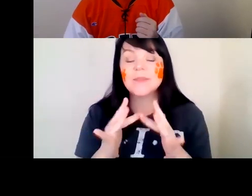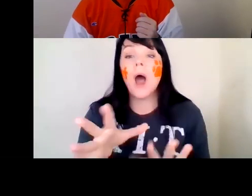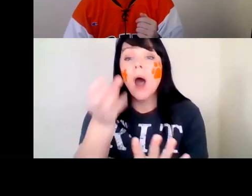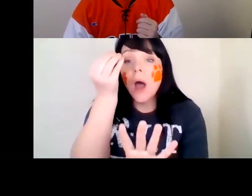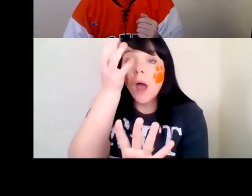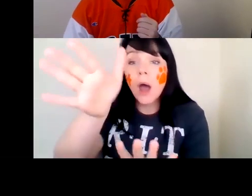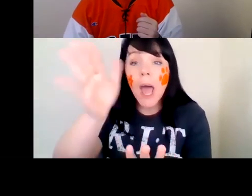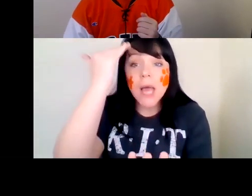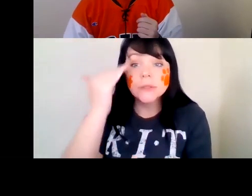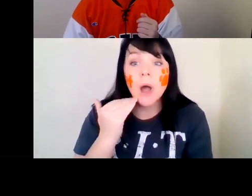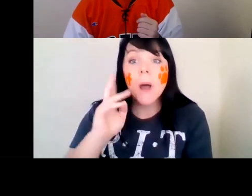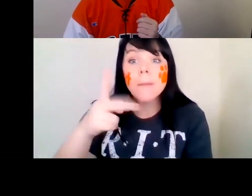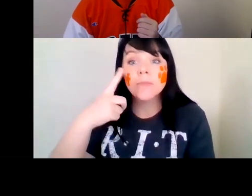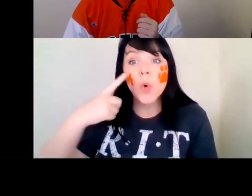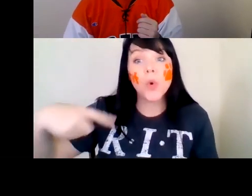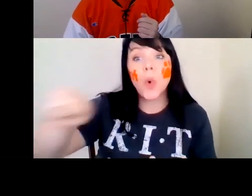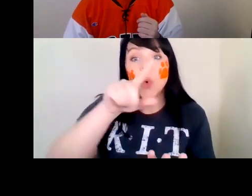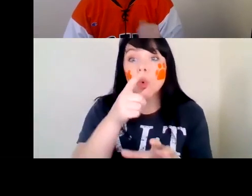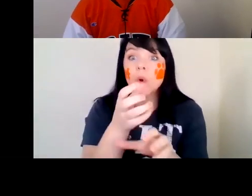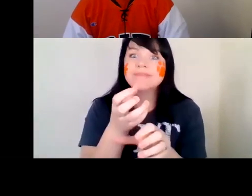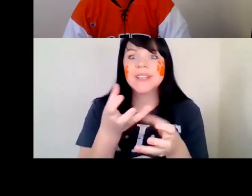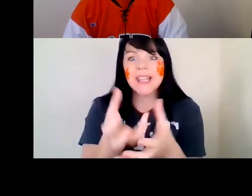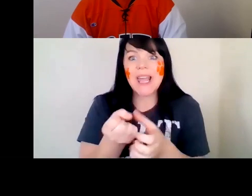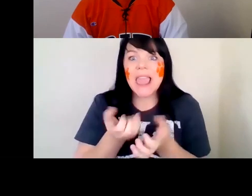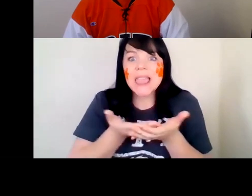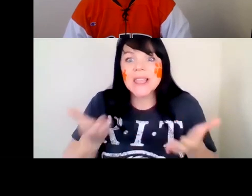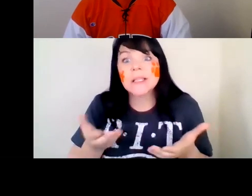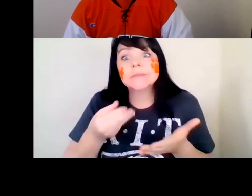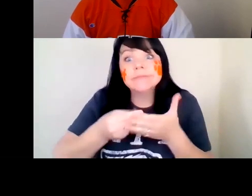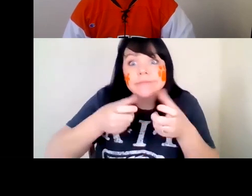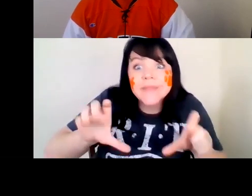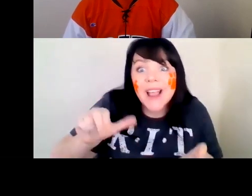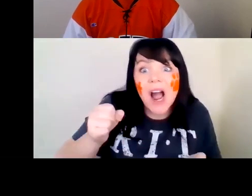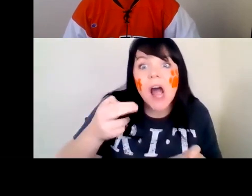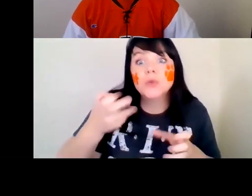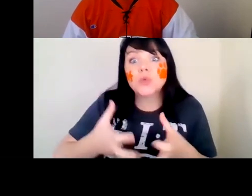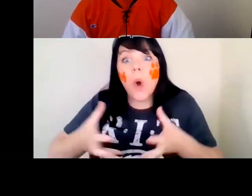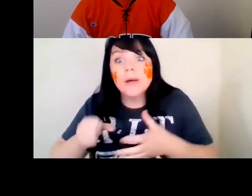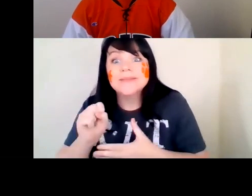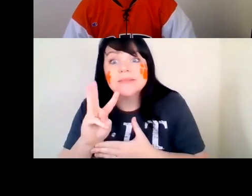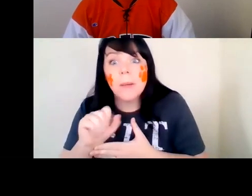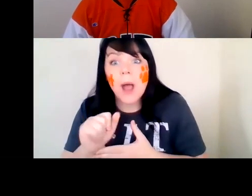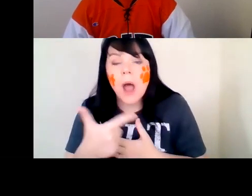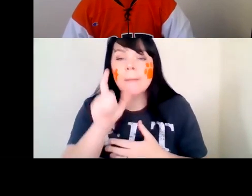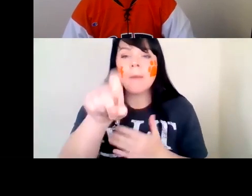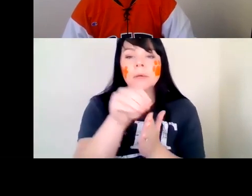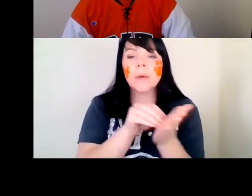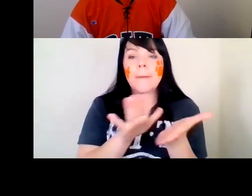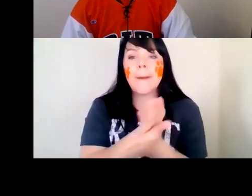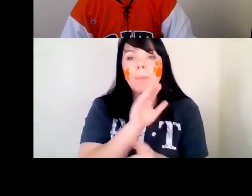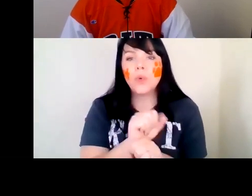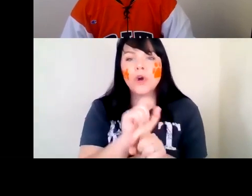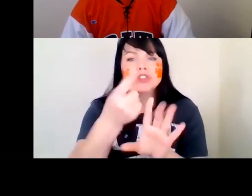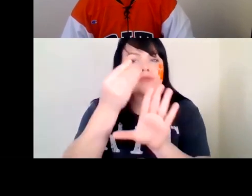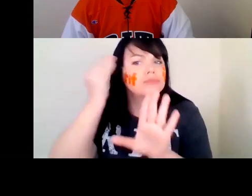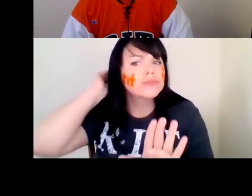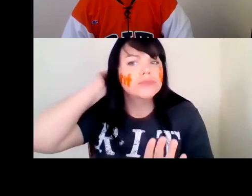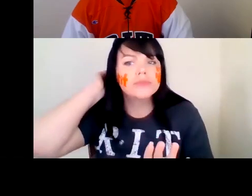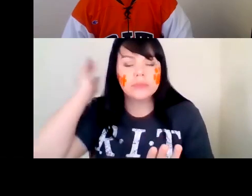Michelle: Heads up for those of you who do get anything, cash or swag, you are going to have to fill out some paperwork for us.